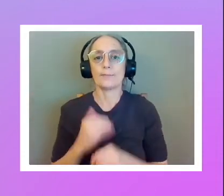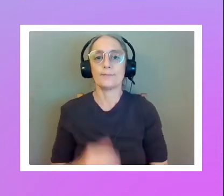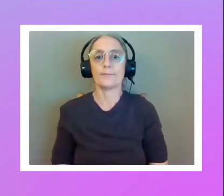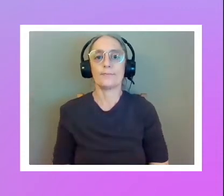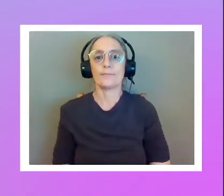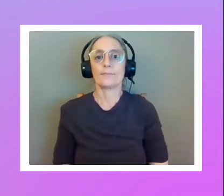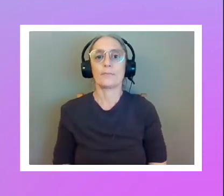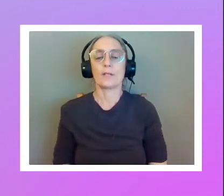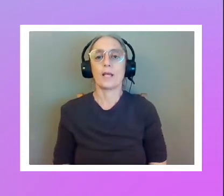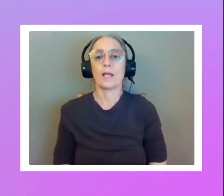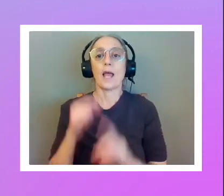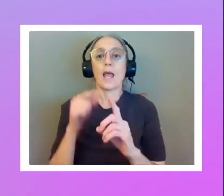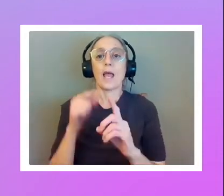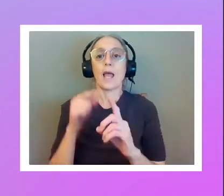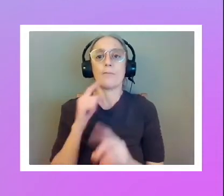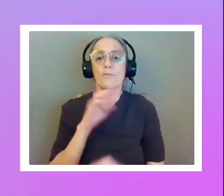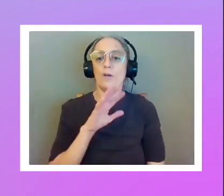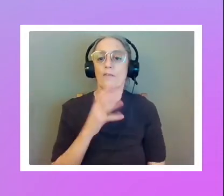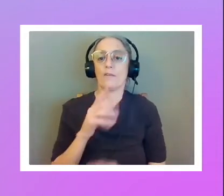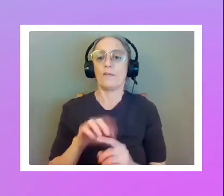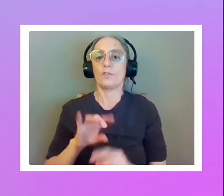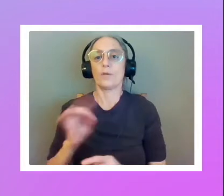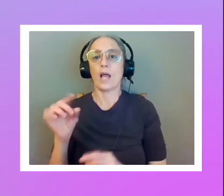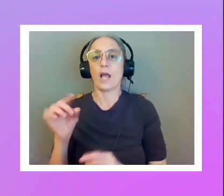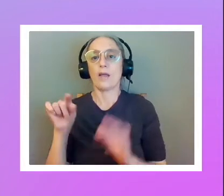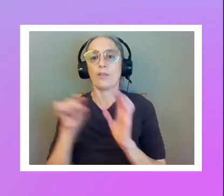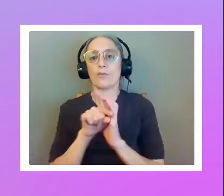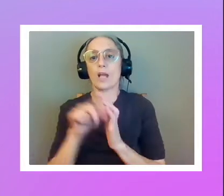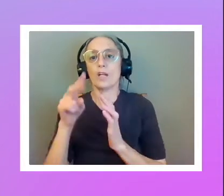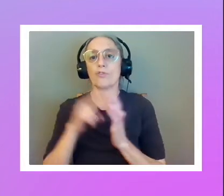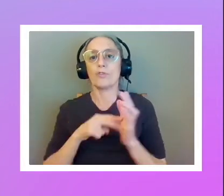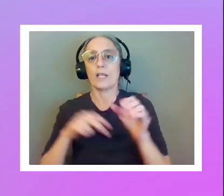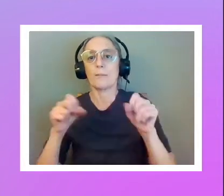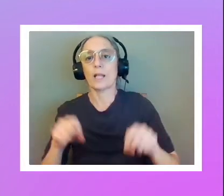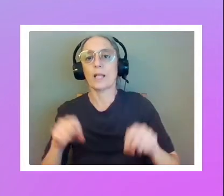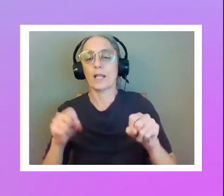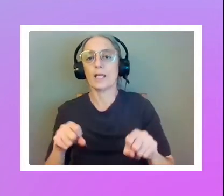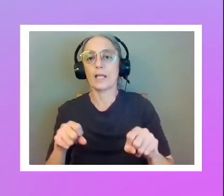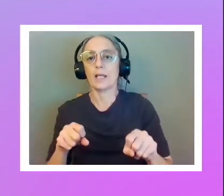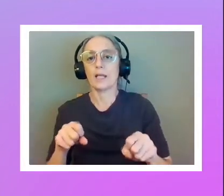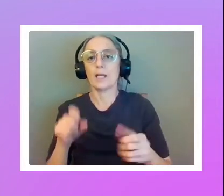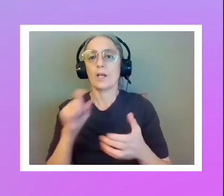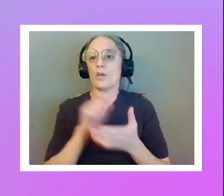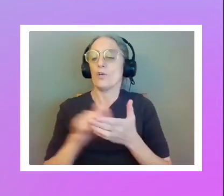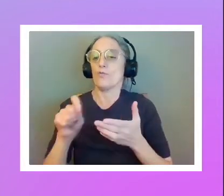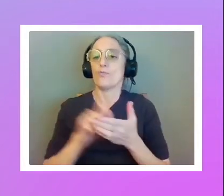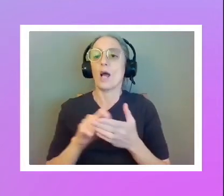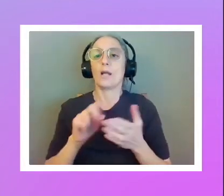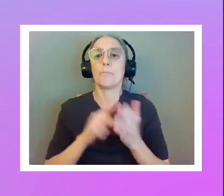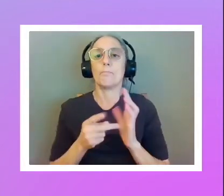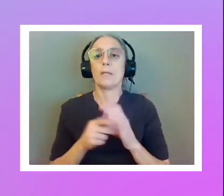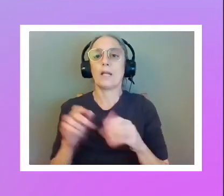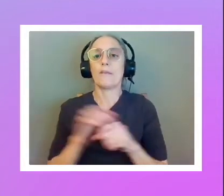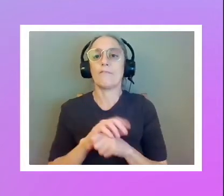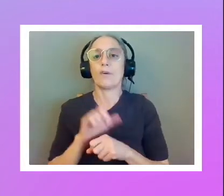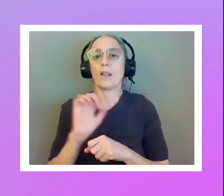Aim for fifth to eighth grade readability, write meaningful link text, create text alternatives